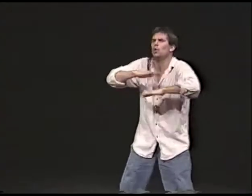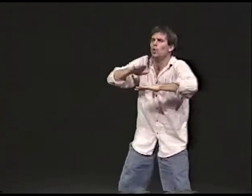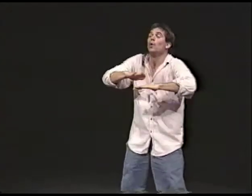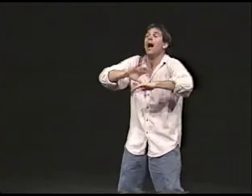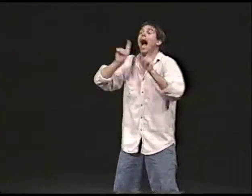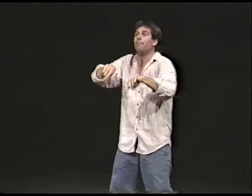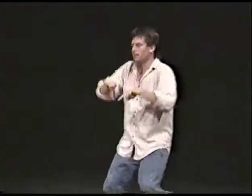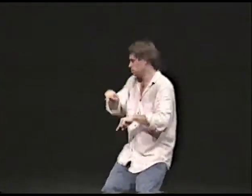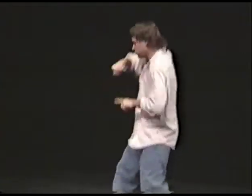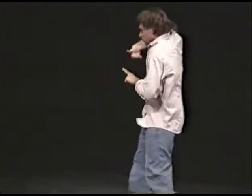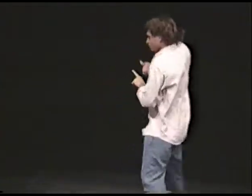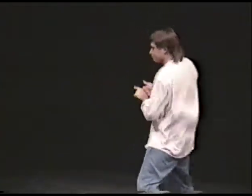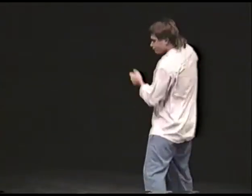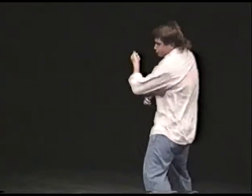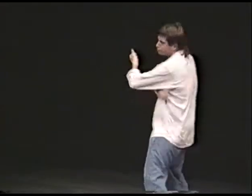[MAKES PLANE HUMMING SOUND]